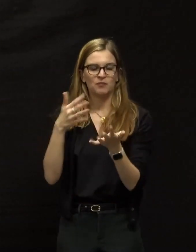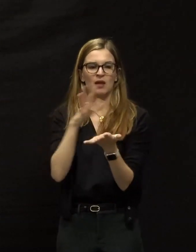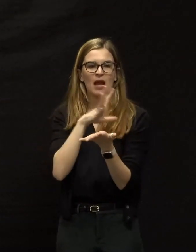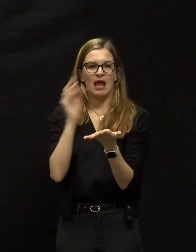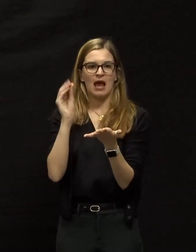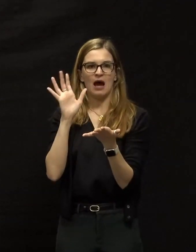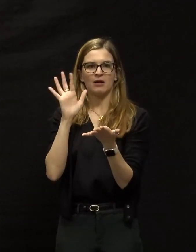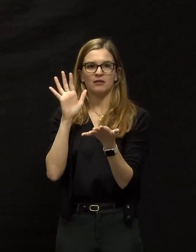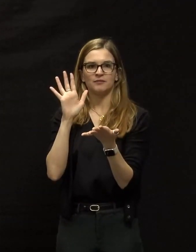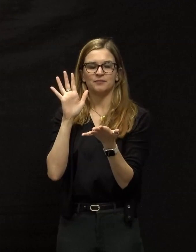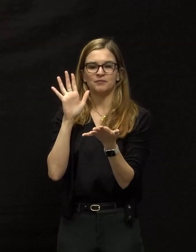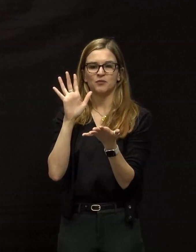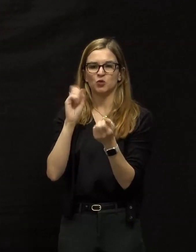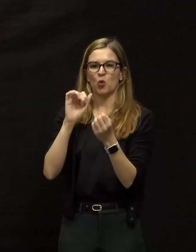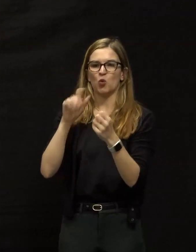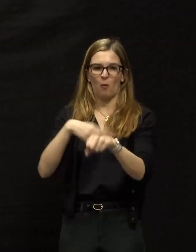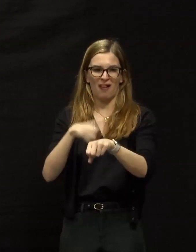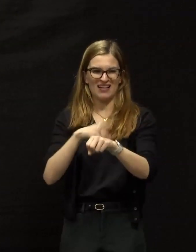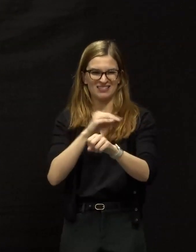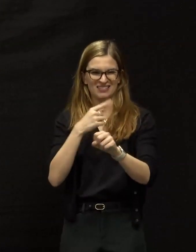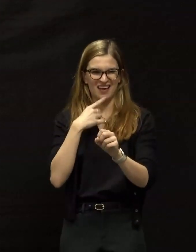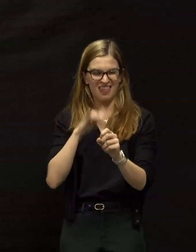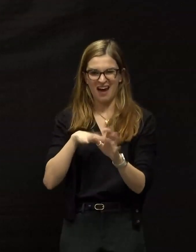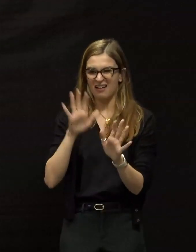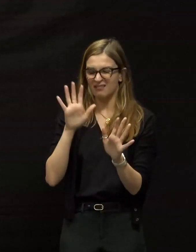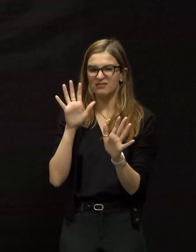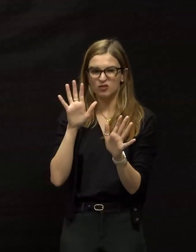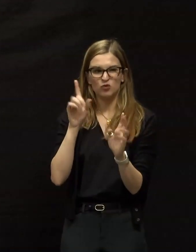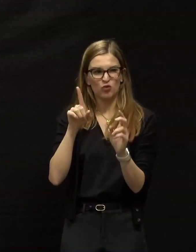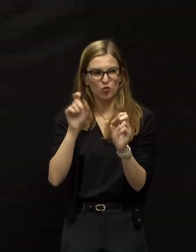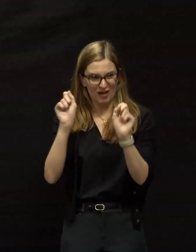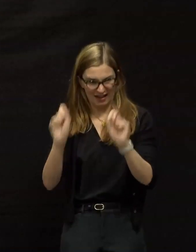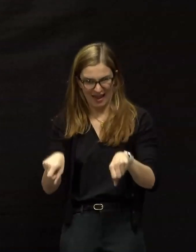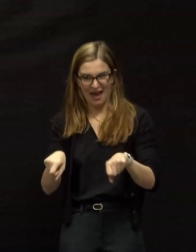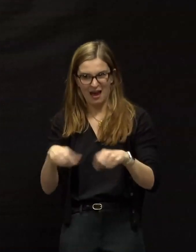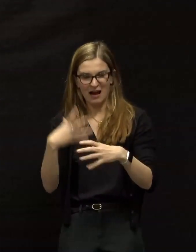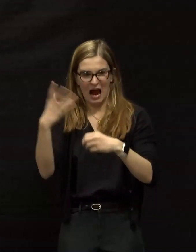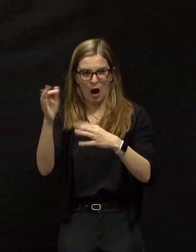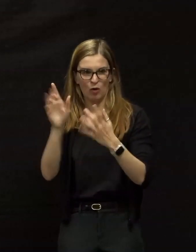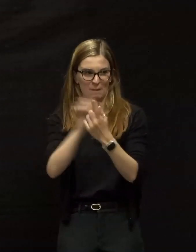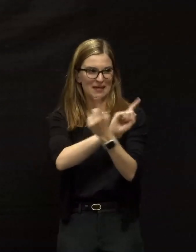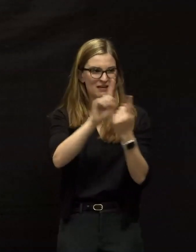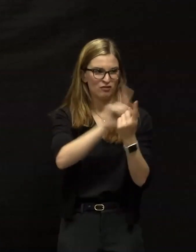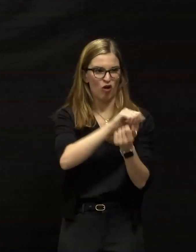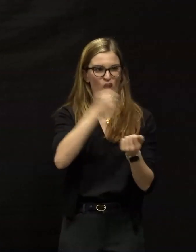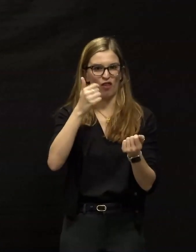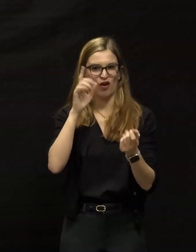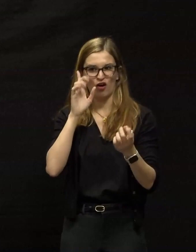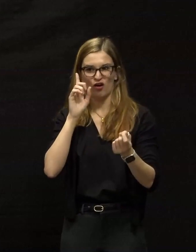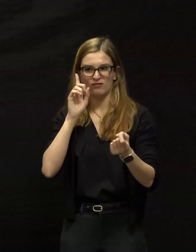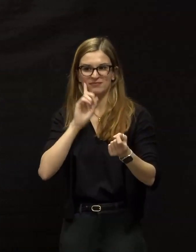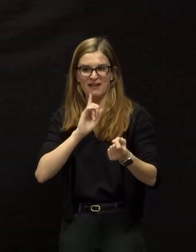knows that I have an implant, et cetera. And to normalize it and just say, "You know, you can go out and meet